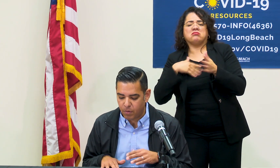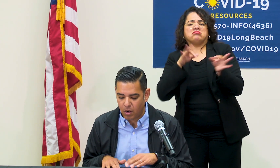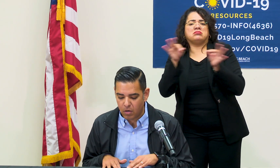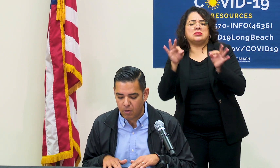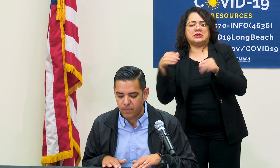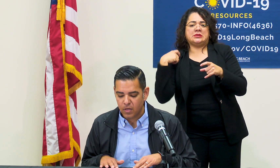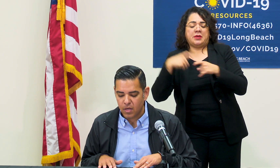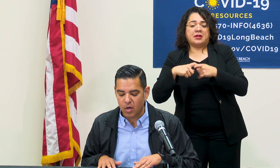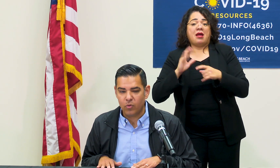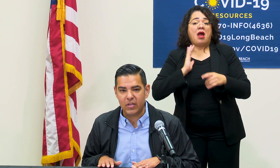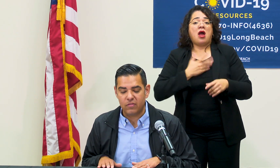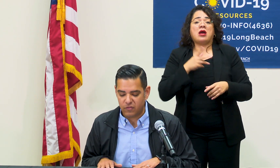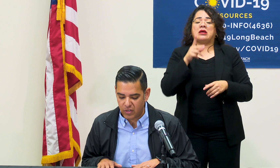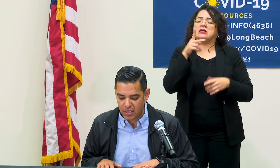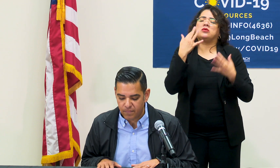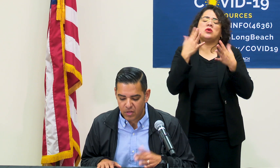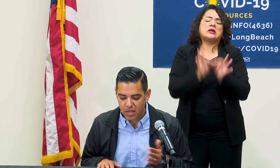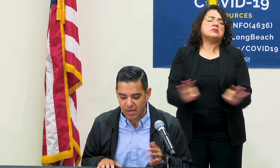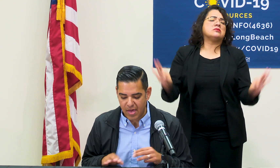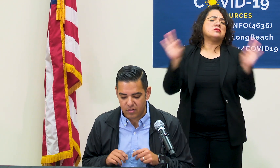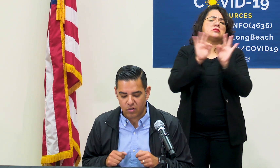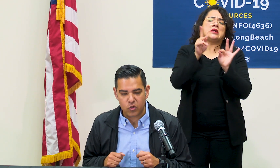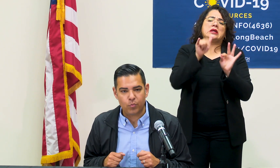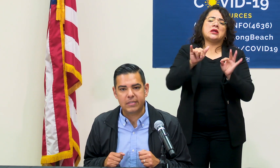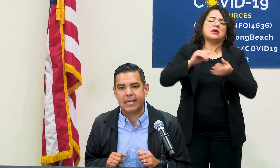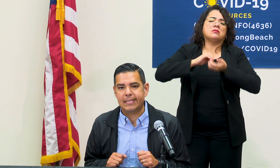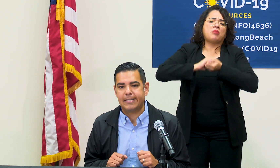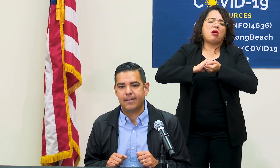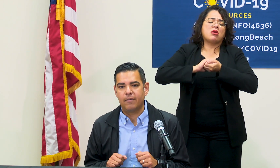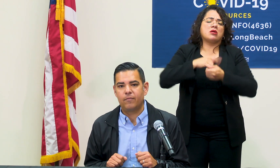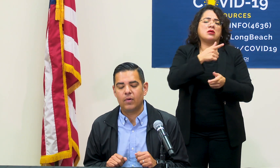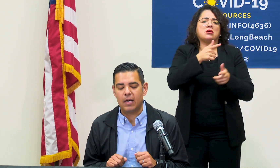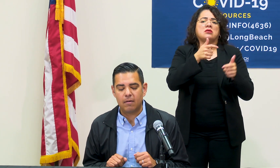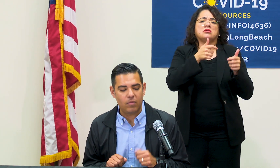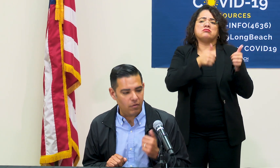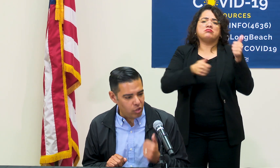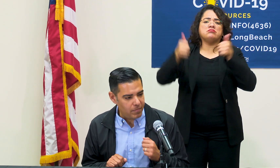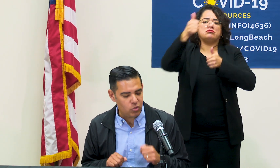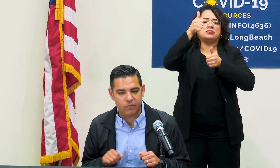partner within the city and that is our superintendent of Long Beach Unified